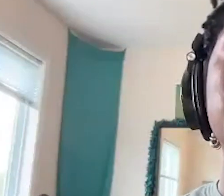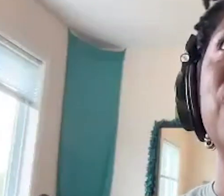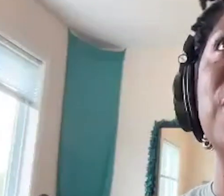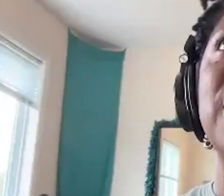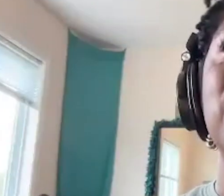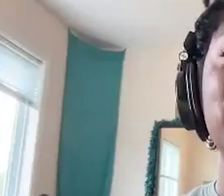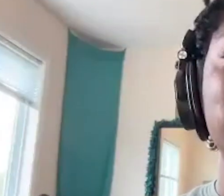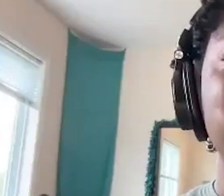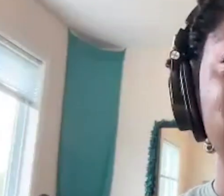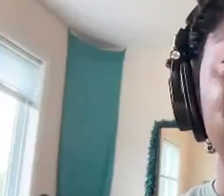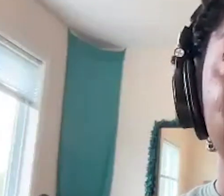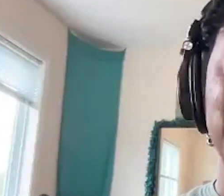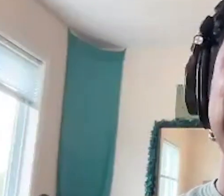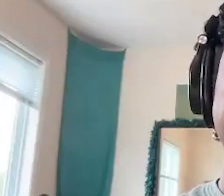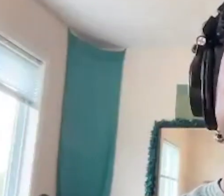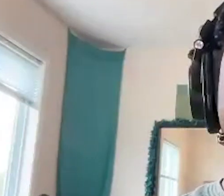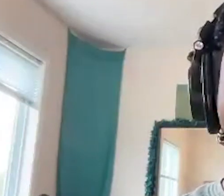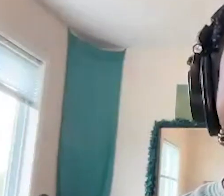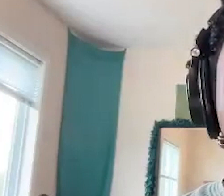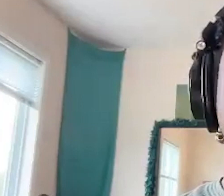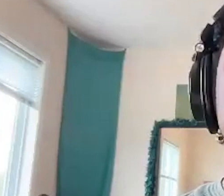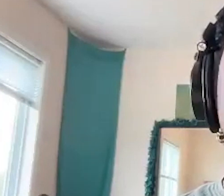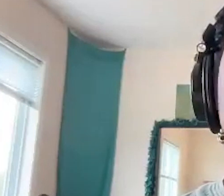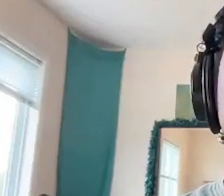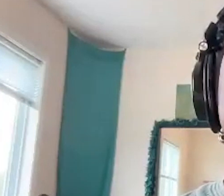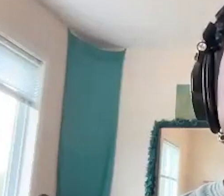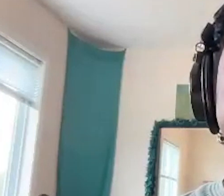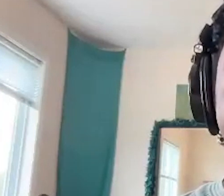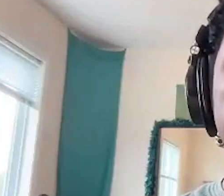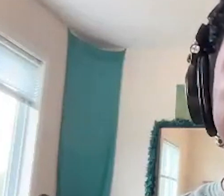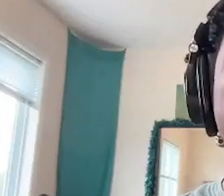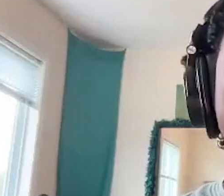has to be sort of this binary of okay you're (in my case), ‘you're